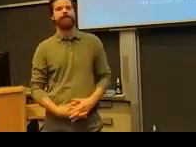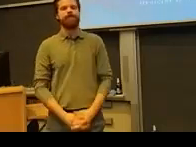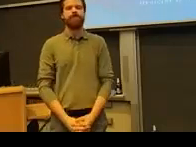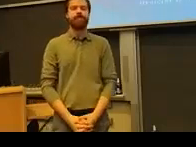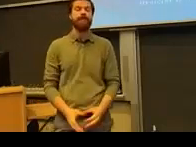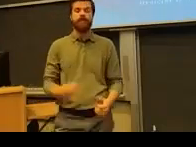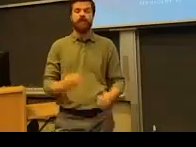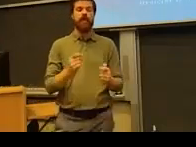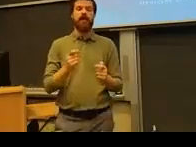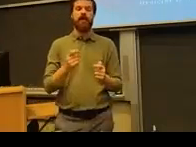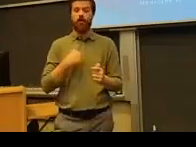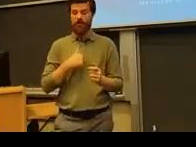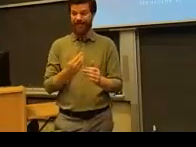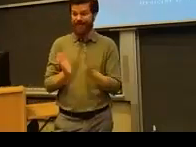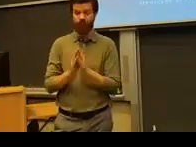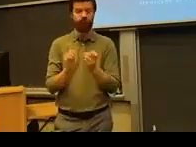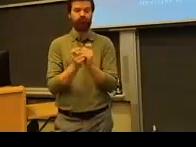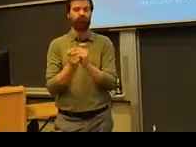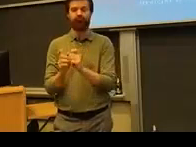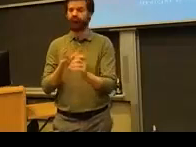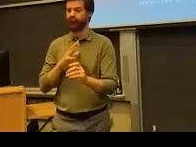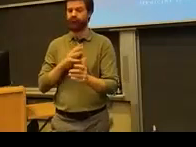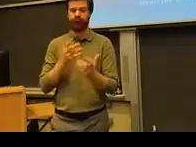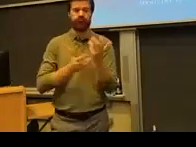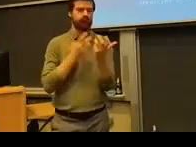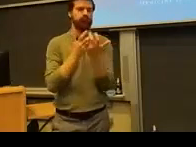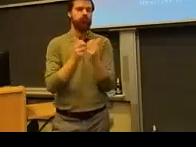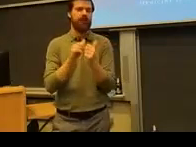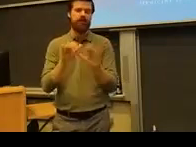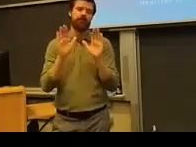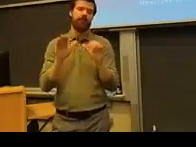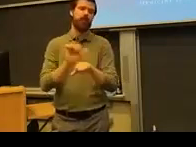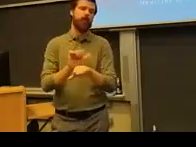everything we have asked of them so they've done a really good job of that um I think we